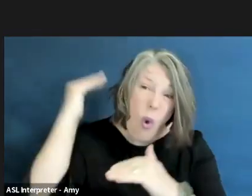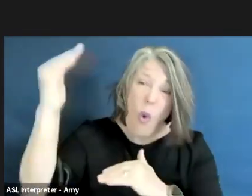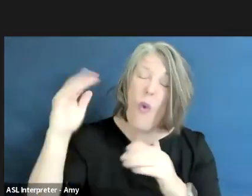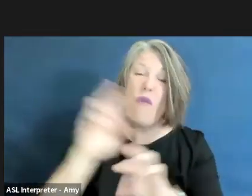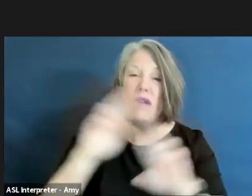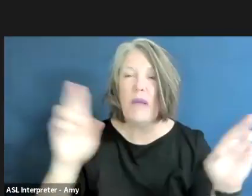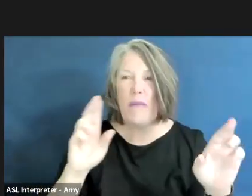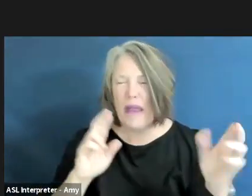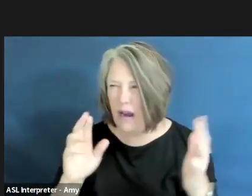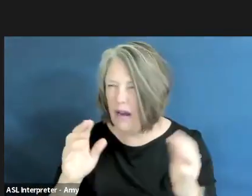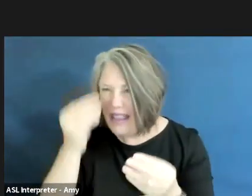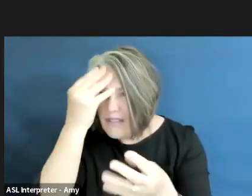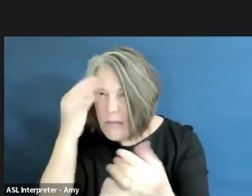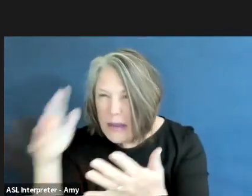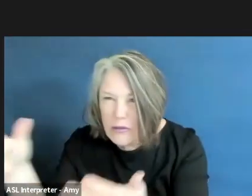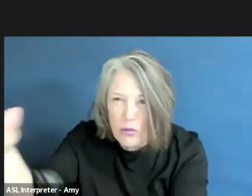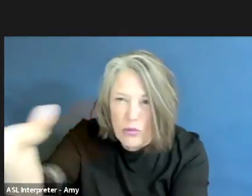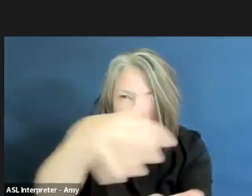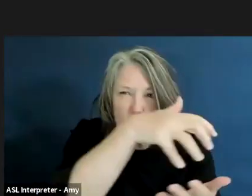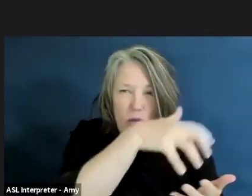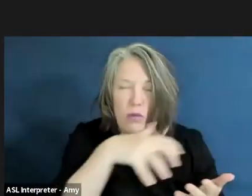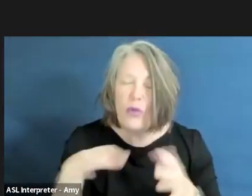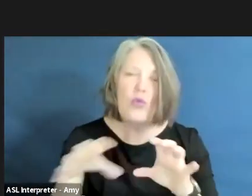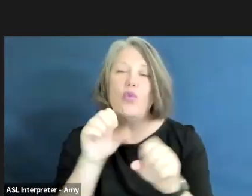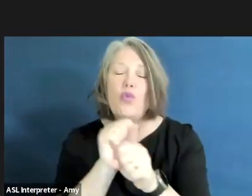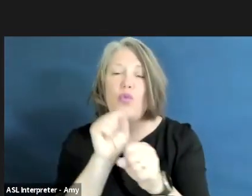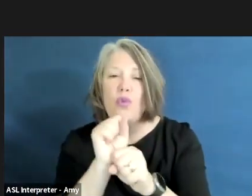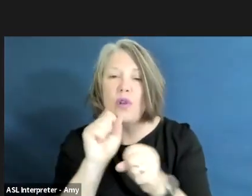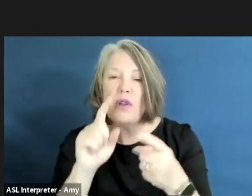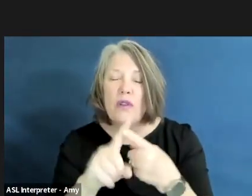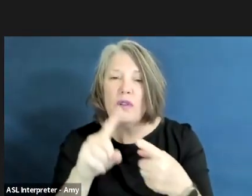to do the work to get the reward